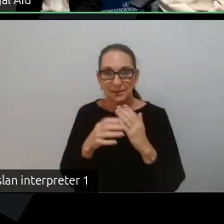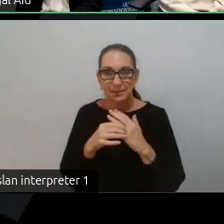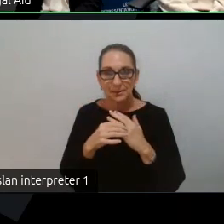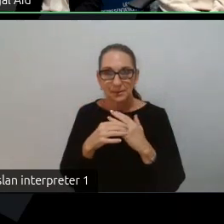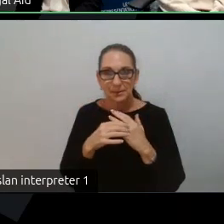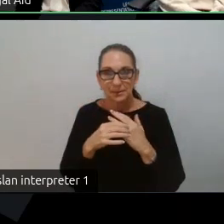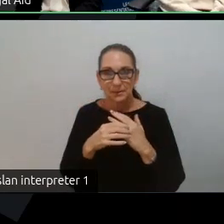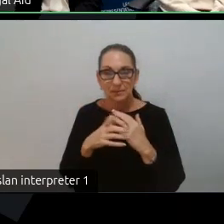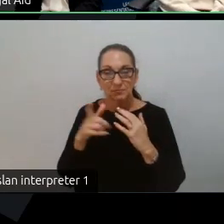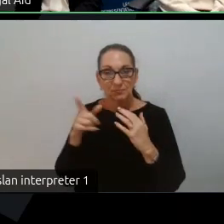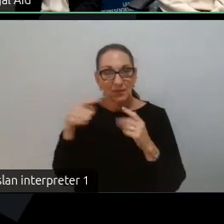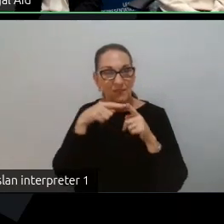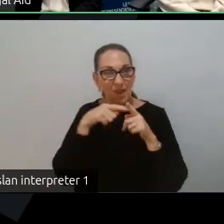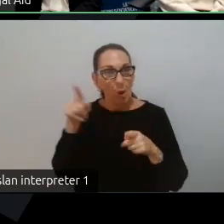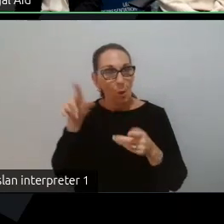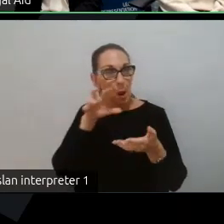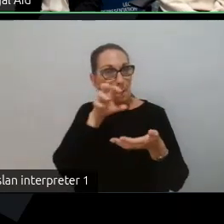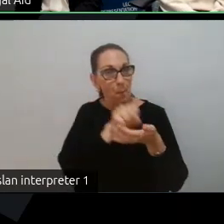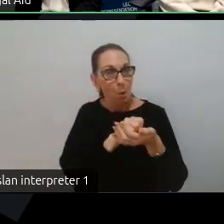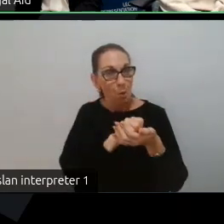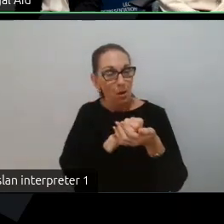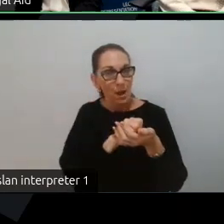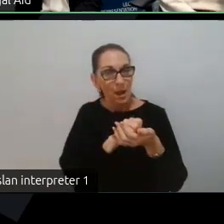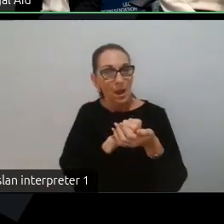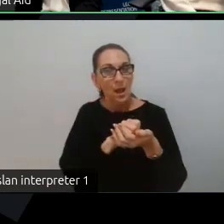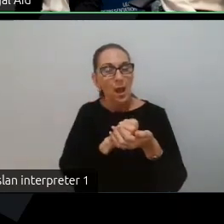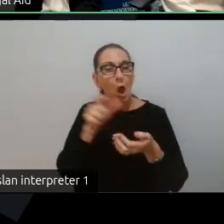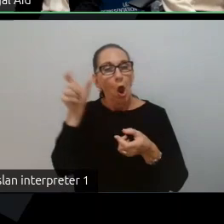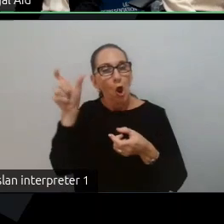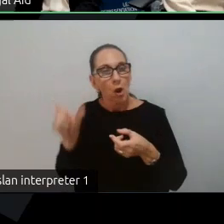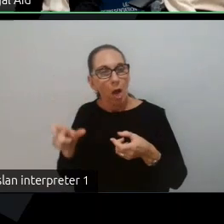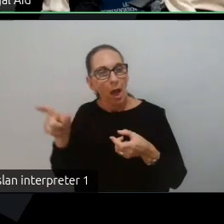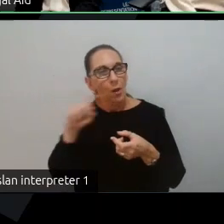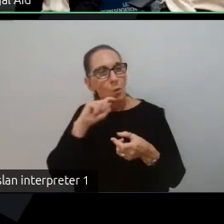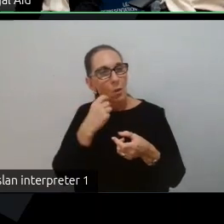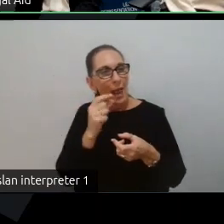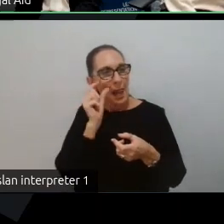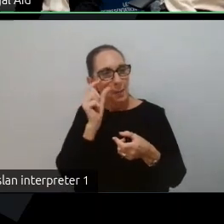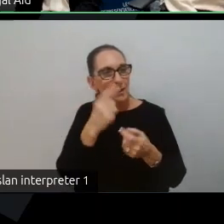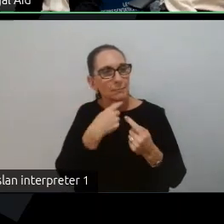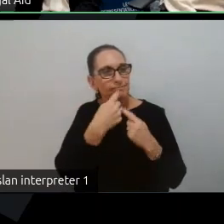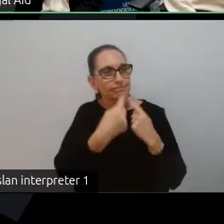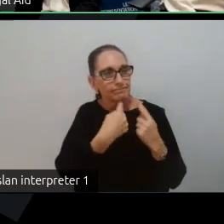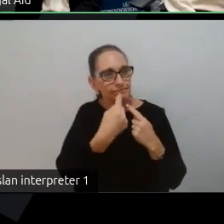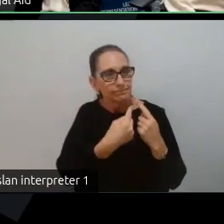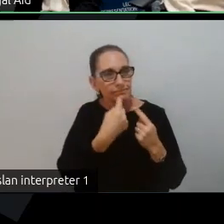into the clinic the client will provide a small amount of information at the at the beginning